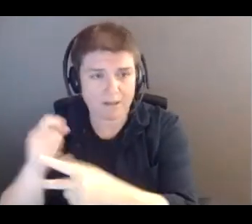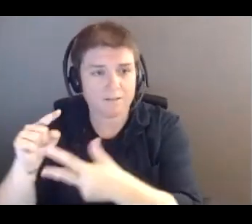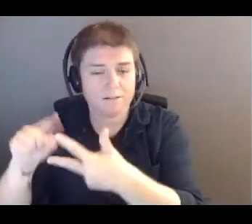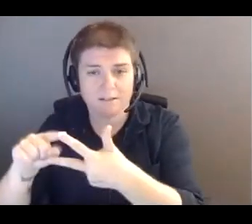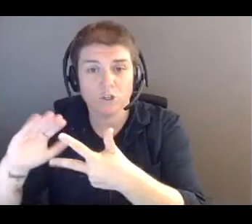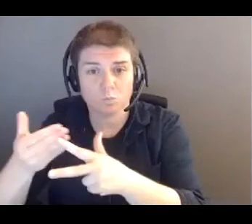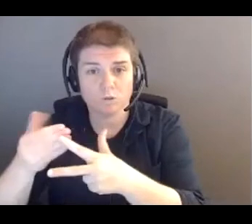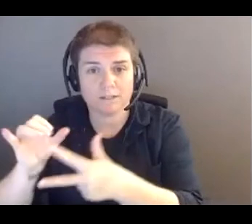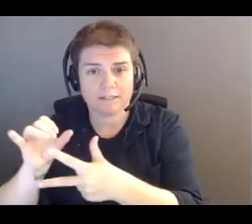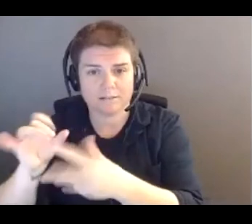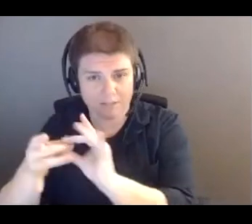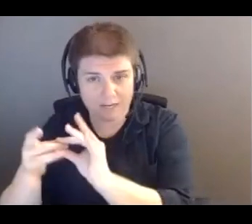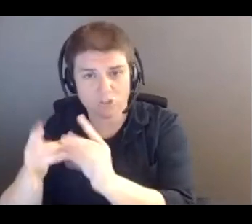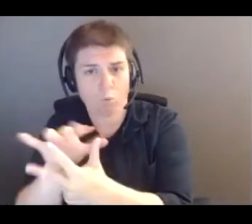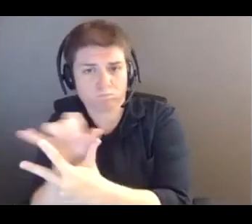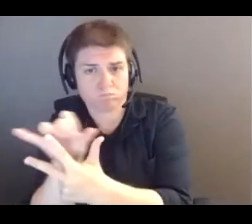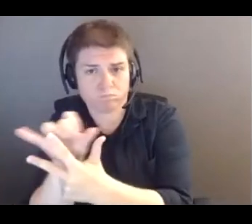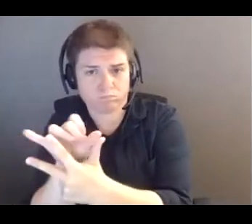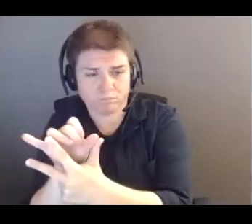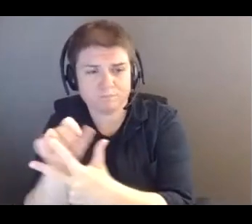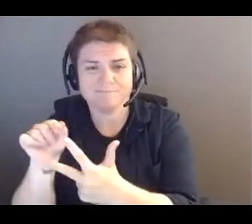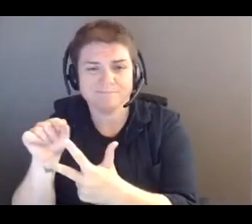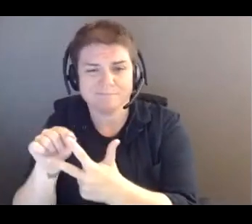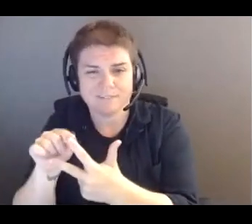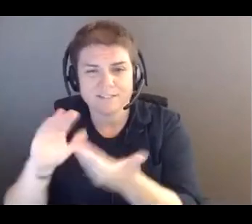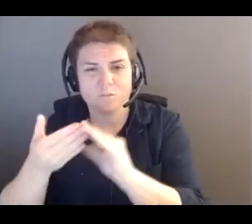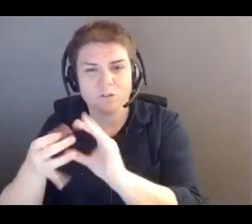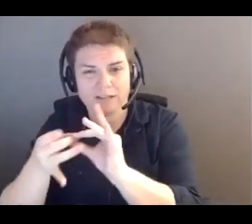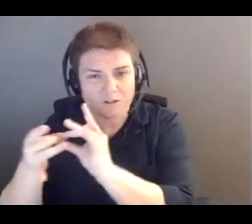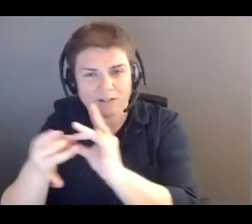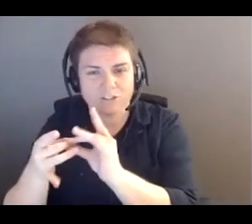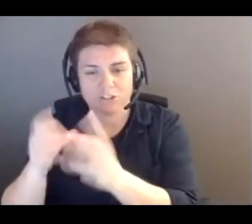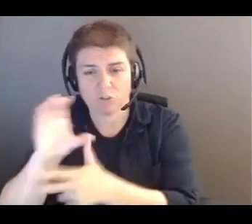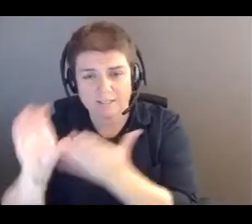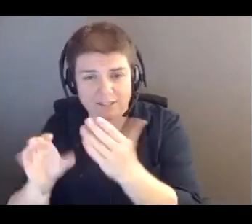equally. The community connection criteria statements themselves are also worded differently.